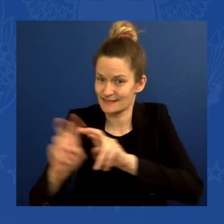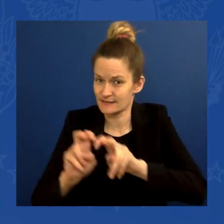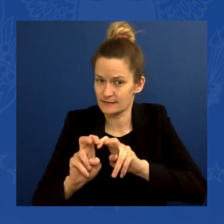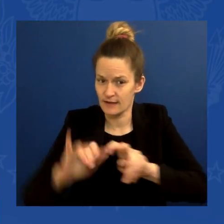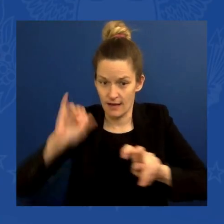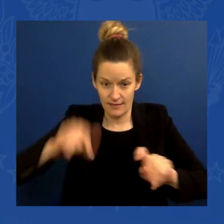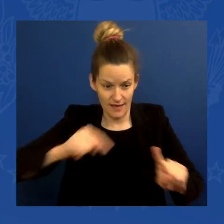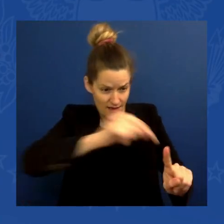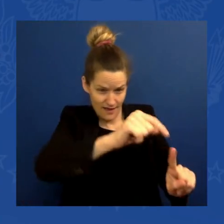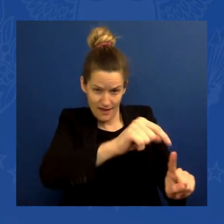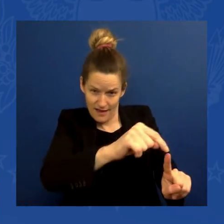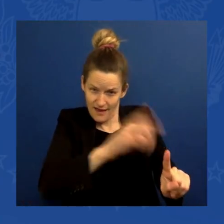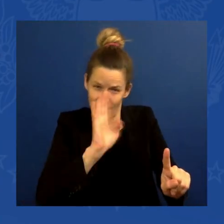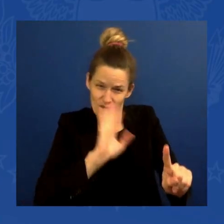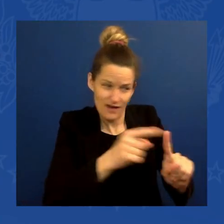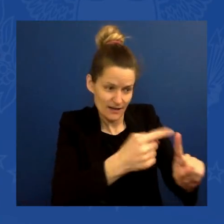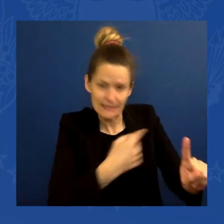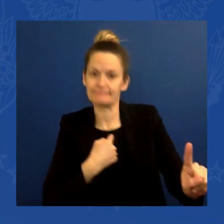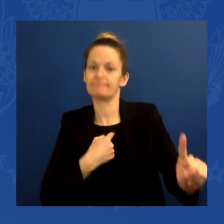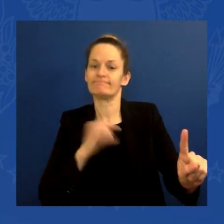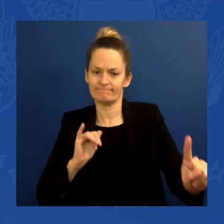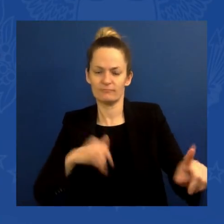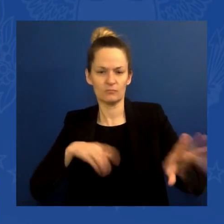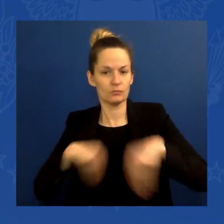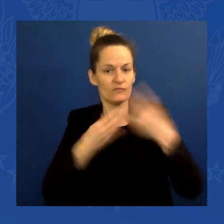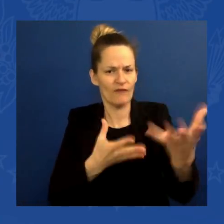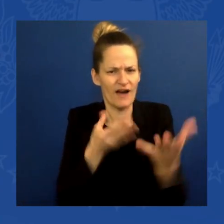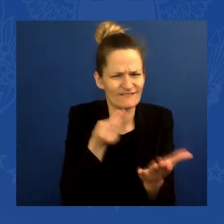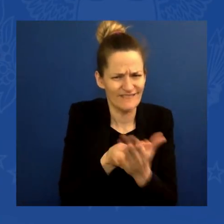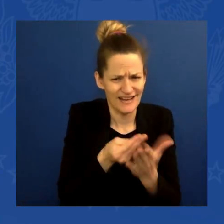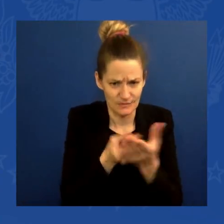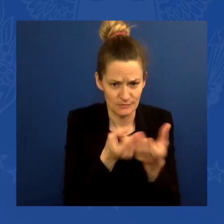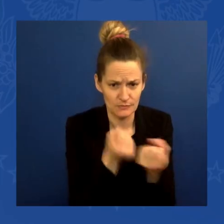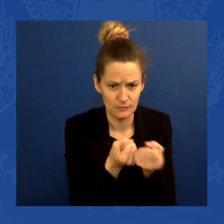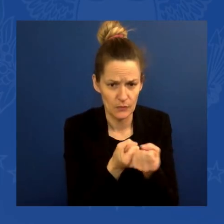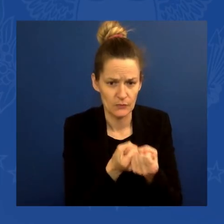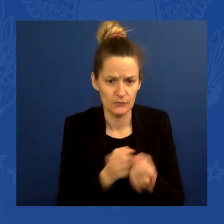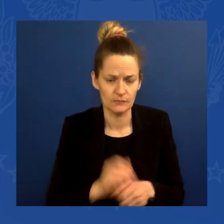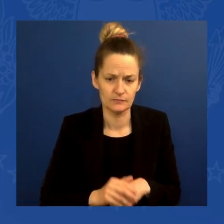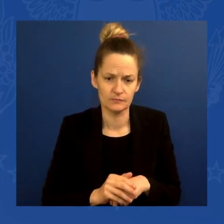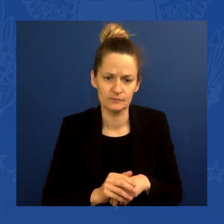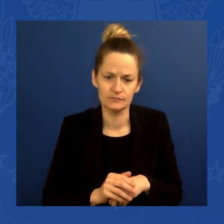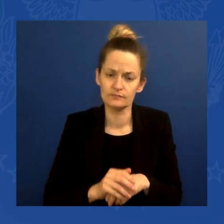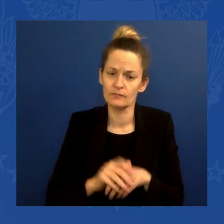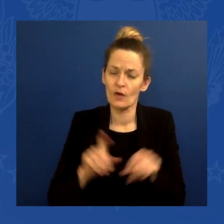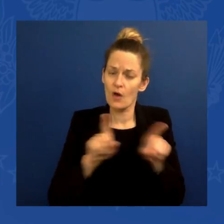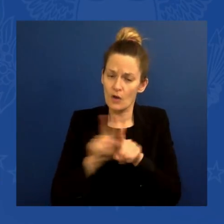we will keep up the pressure on Putin's crumbling economy, isolating him on the global stage.